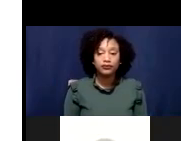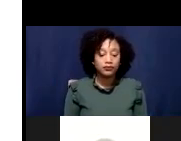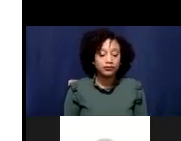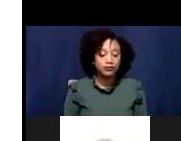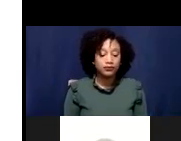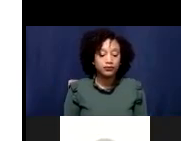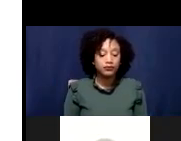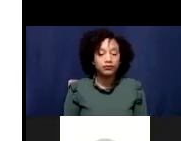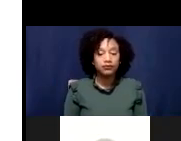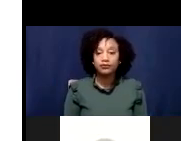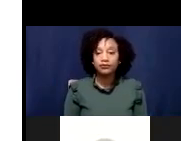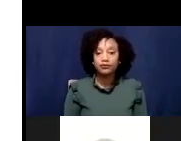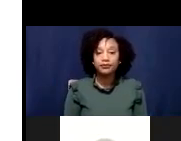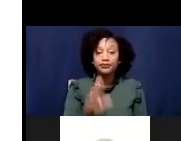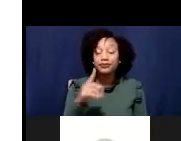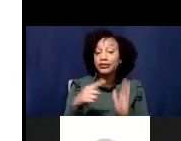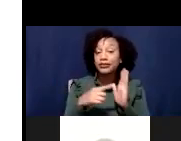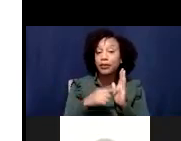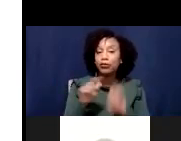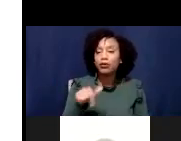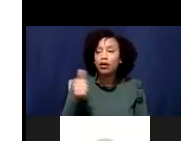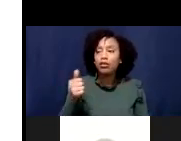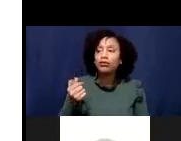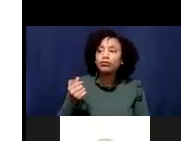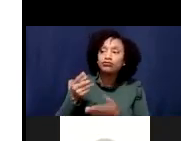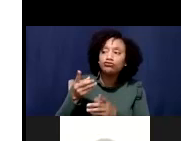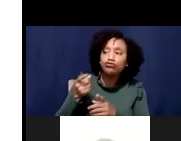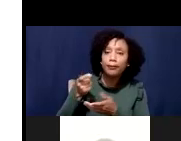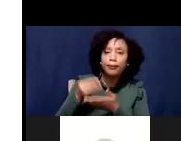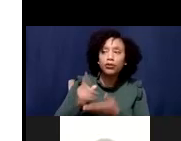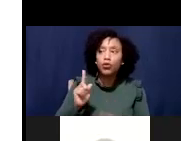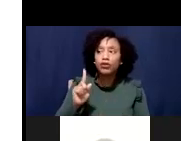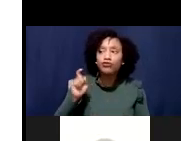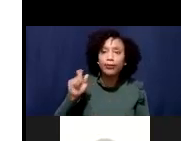Examples of other sources of income, should you have a project that is funded